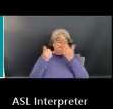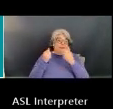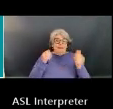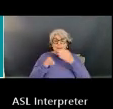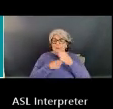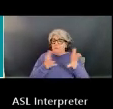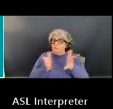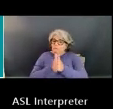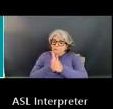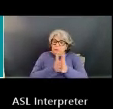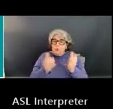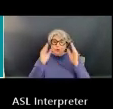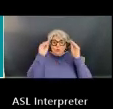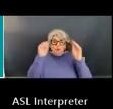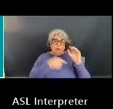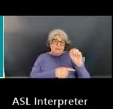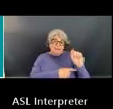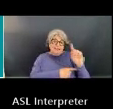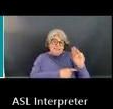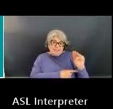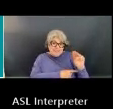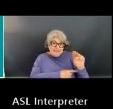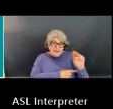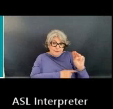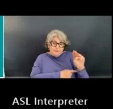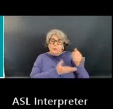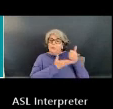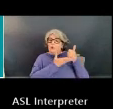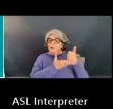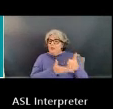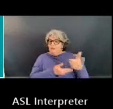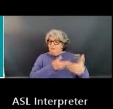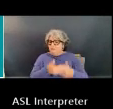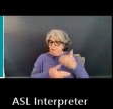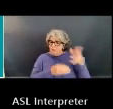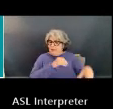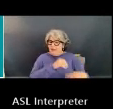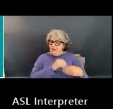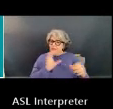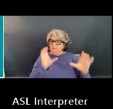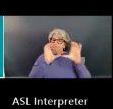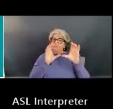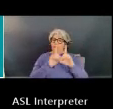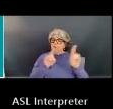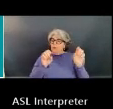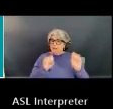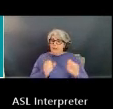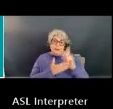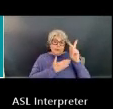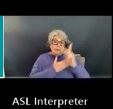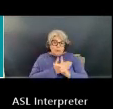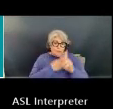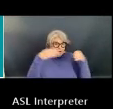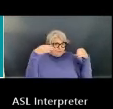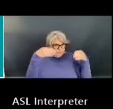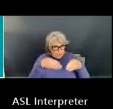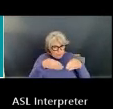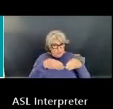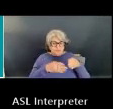can actually, we will help them add the credential to their degree. But the program's kind of designed to really go after STEM